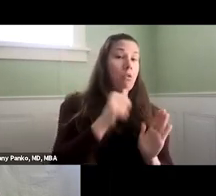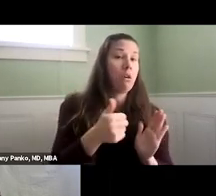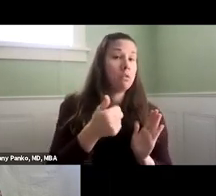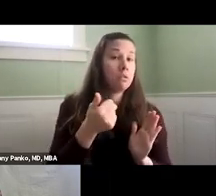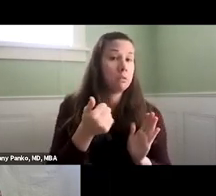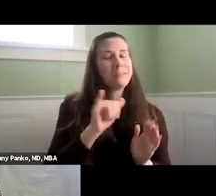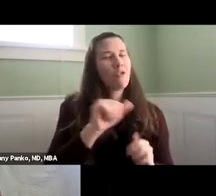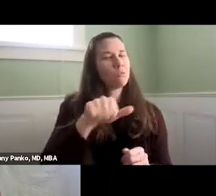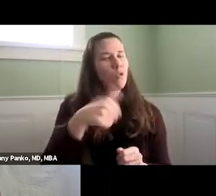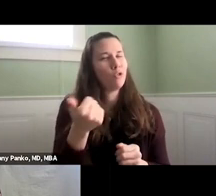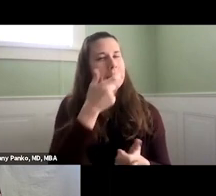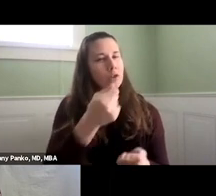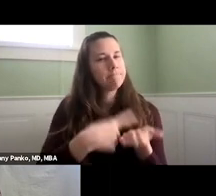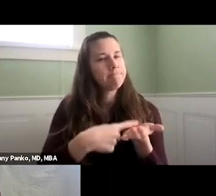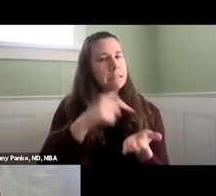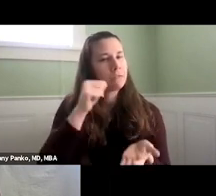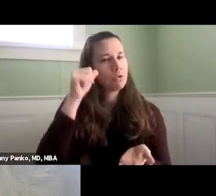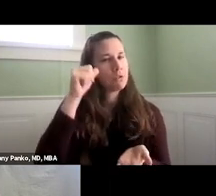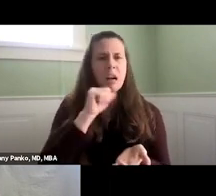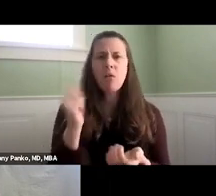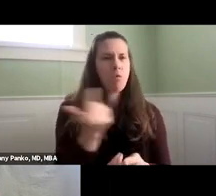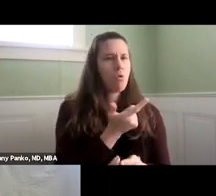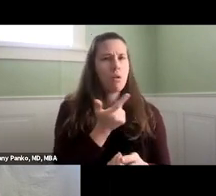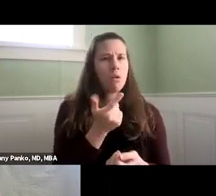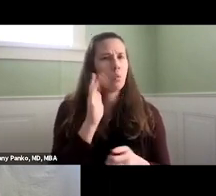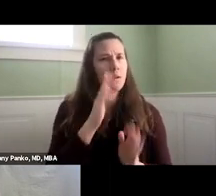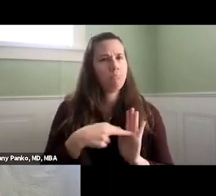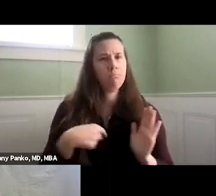and how society used the disability. So I think that's another interesting discussion